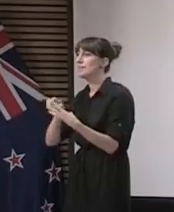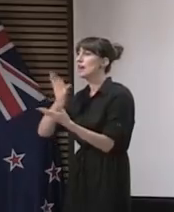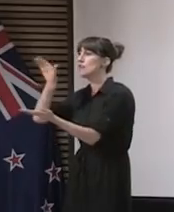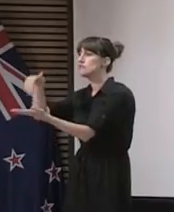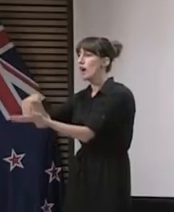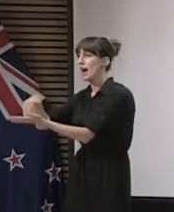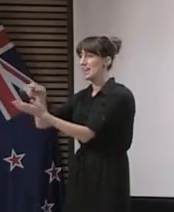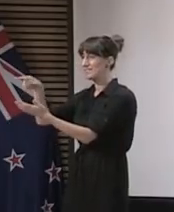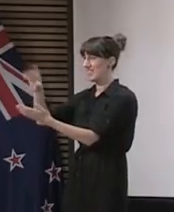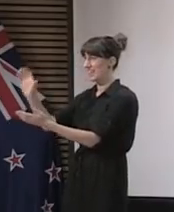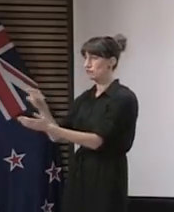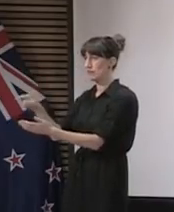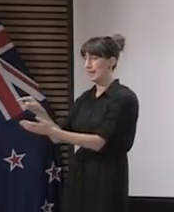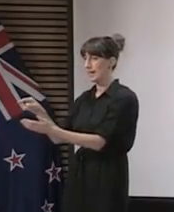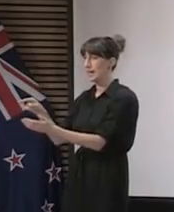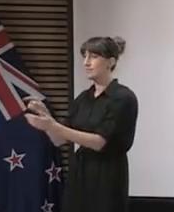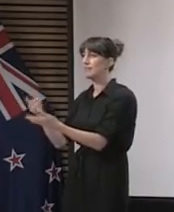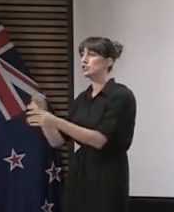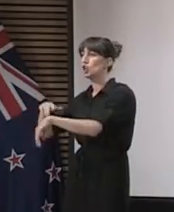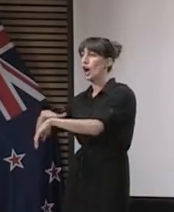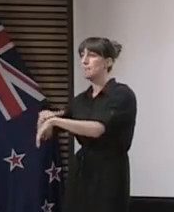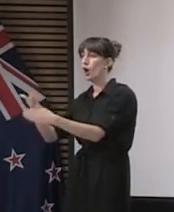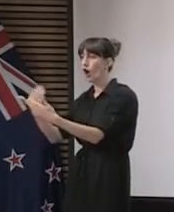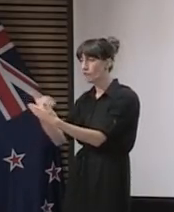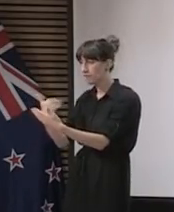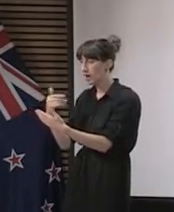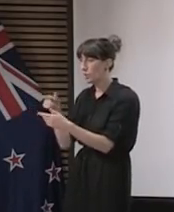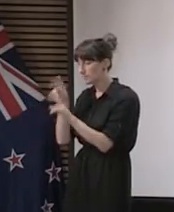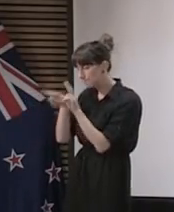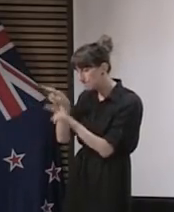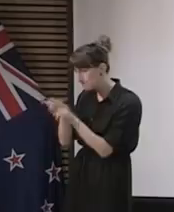onthe ground and what else couldbe done to ensure they arekept safe there and also thatthere